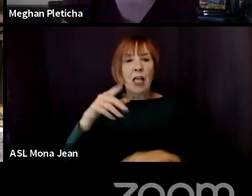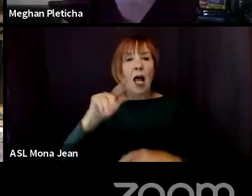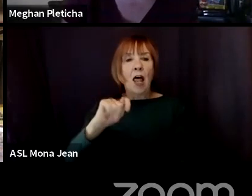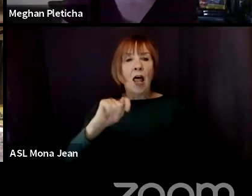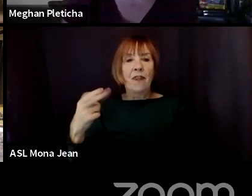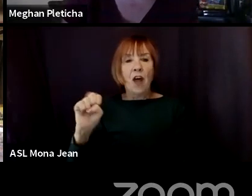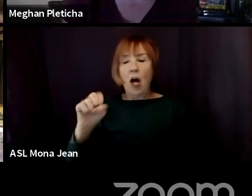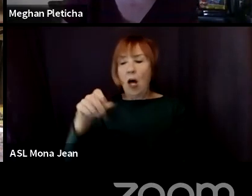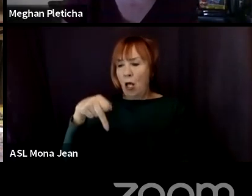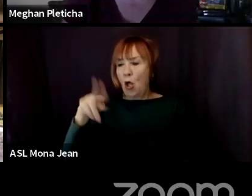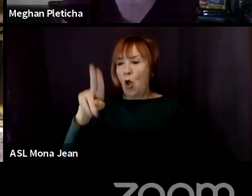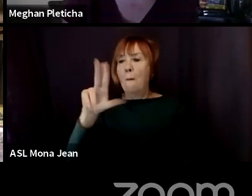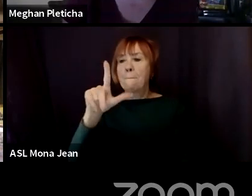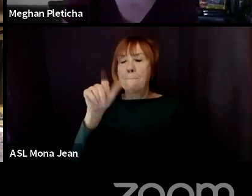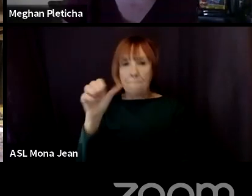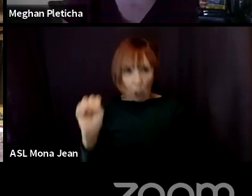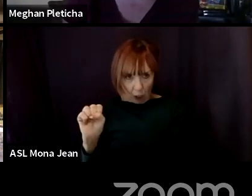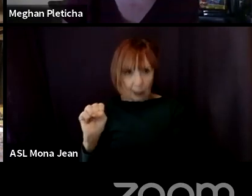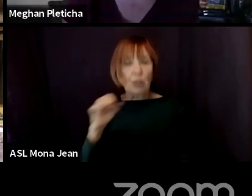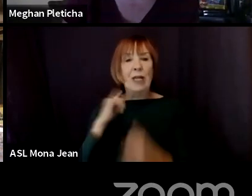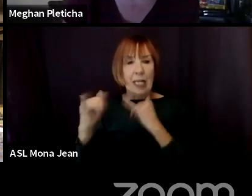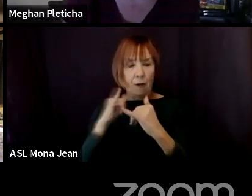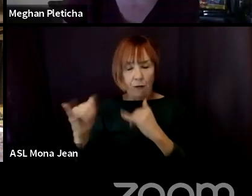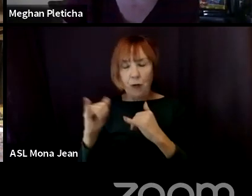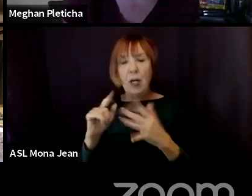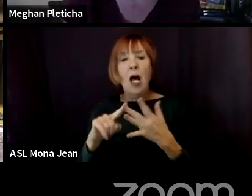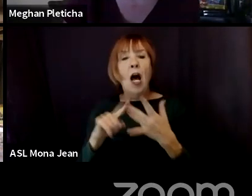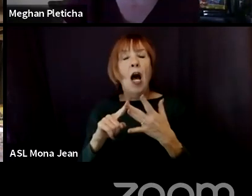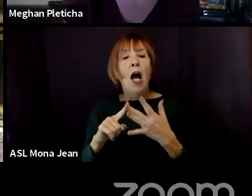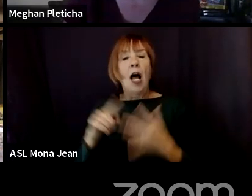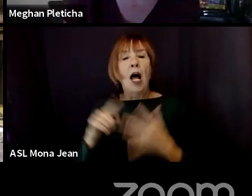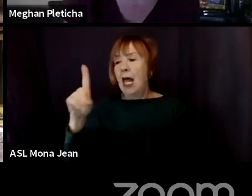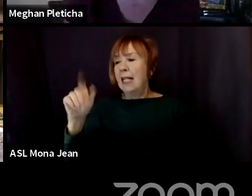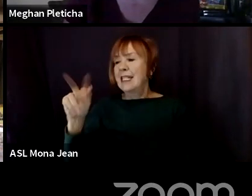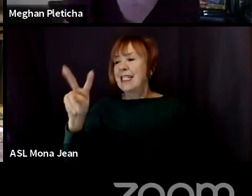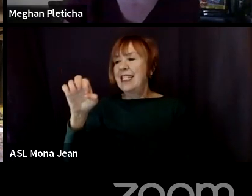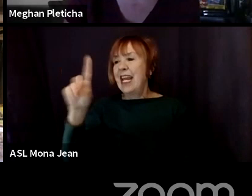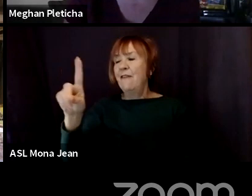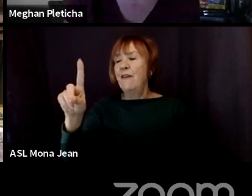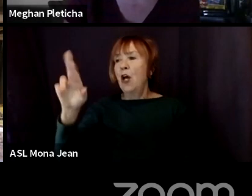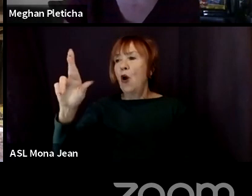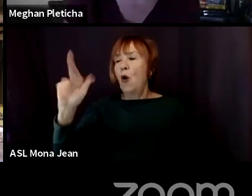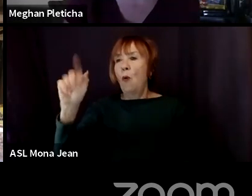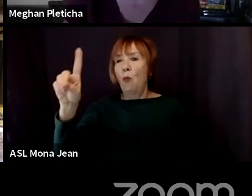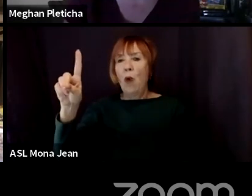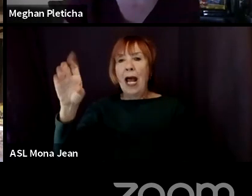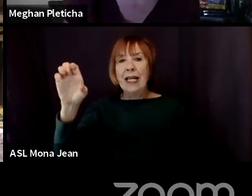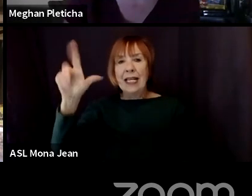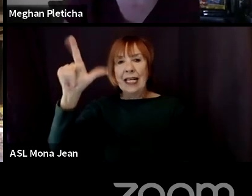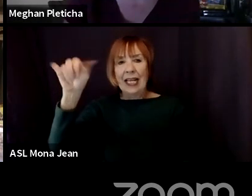and some other inclusive topics. I want to thank Daniel Radcliffe for introducing me to Jamey and Marc,